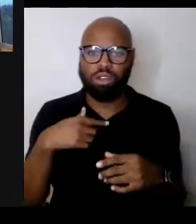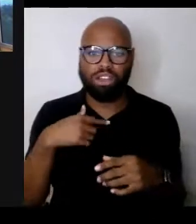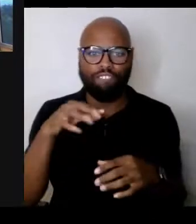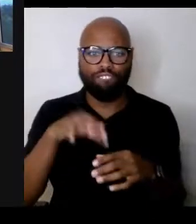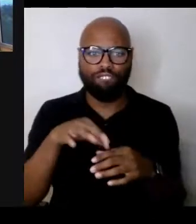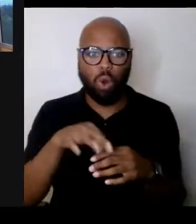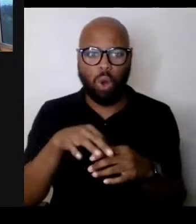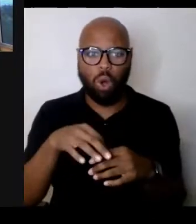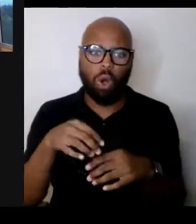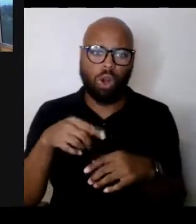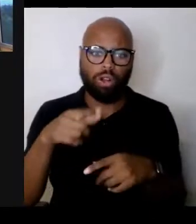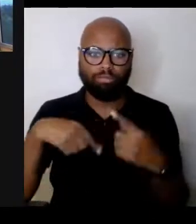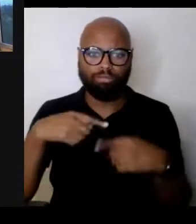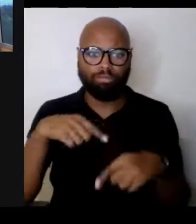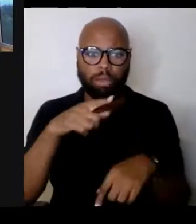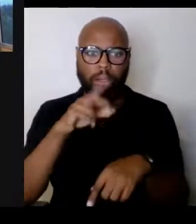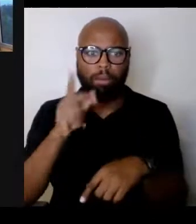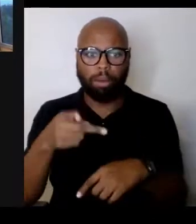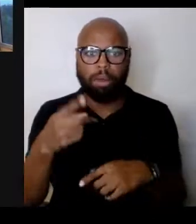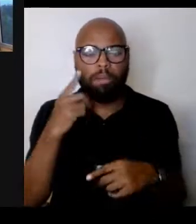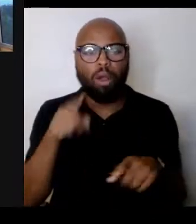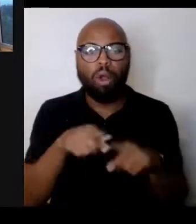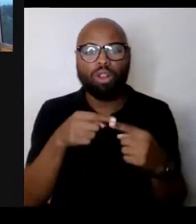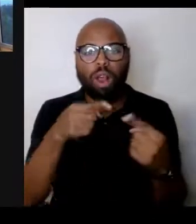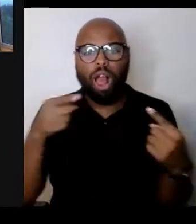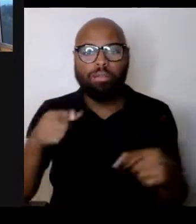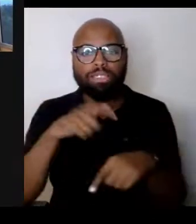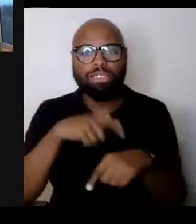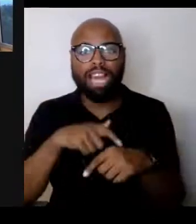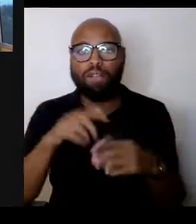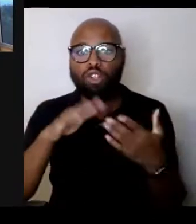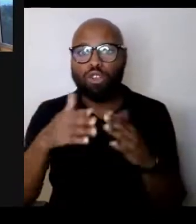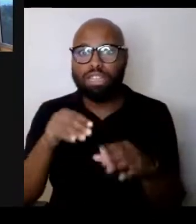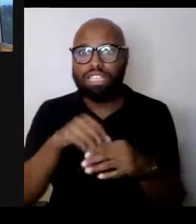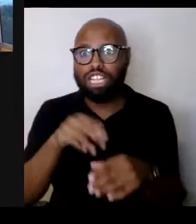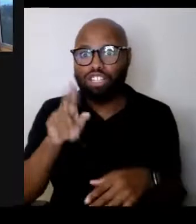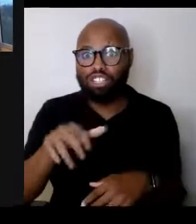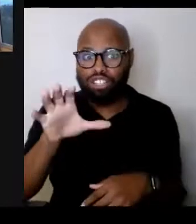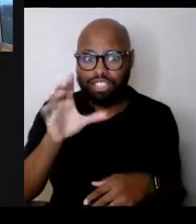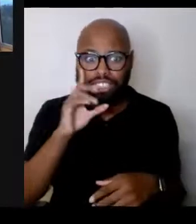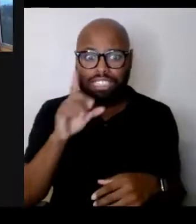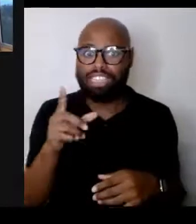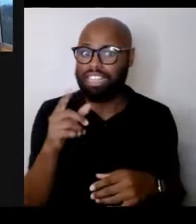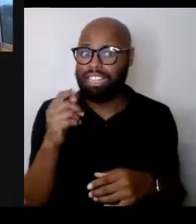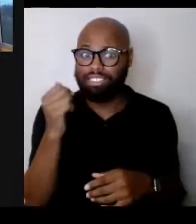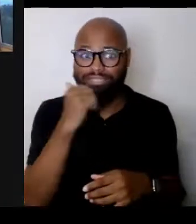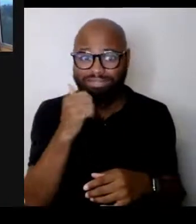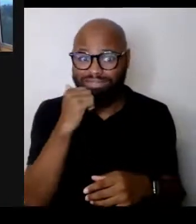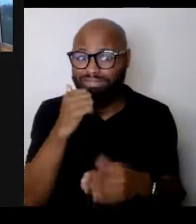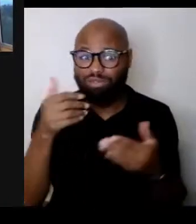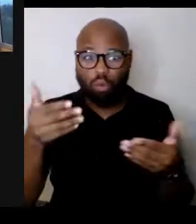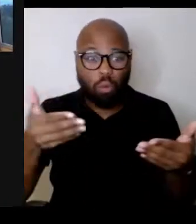which is that communities in New York have been going in day in and day out welcoming people, and I know Ravi,